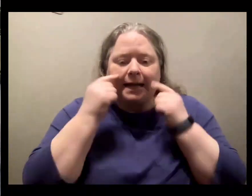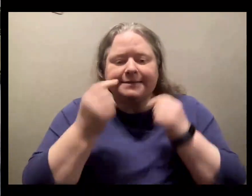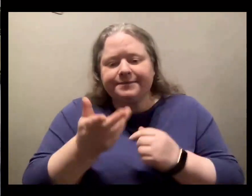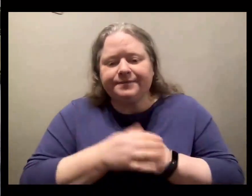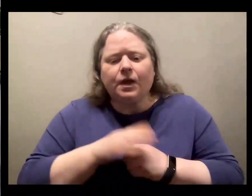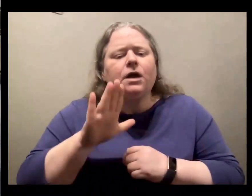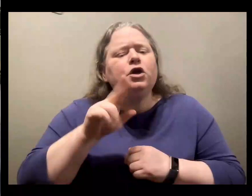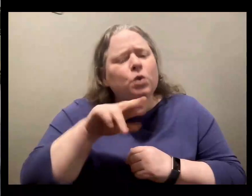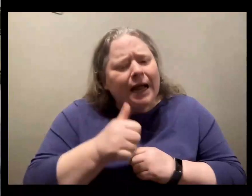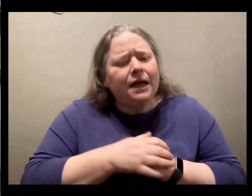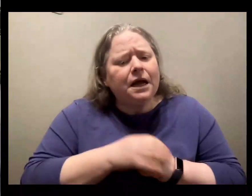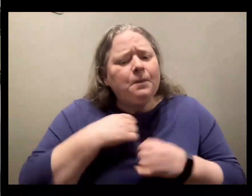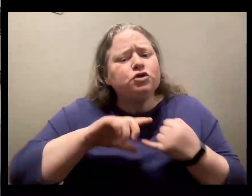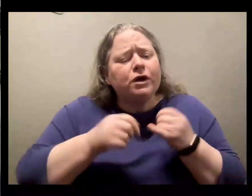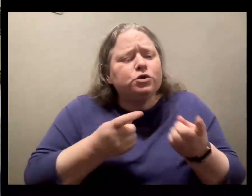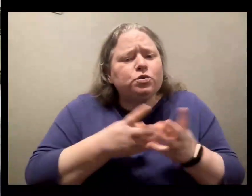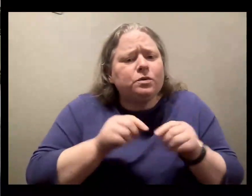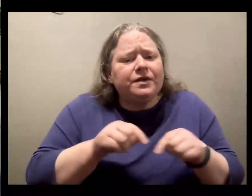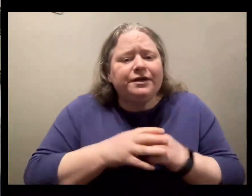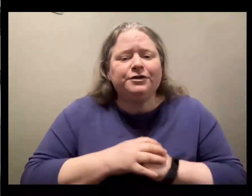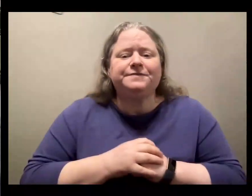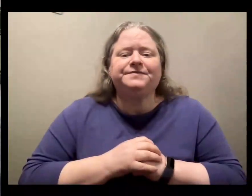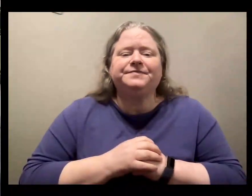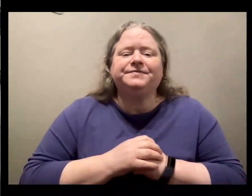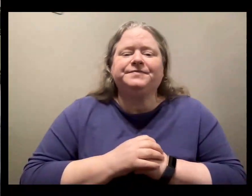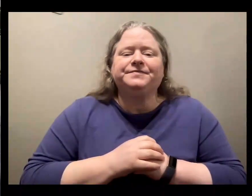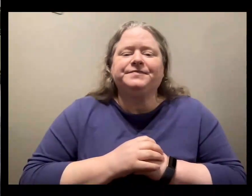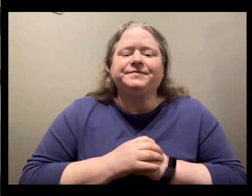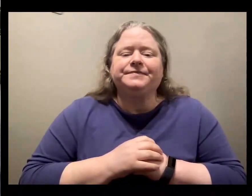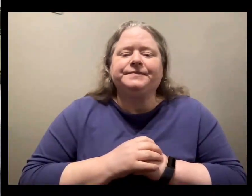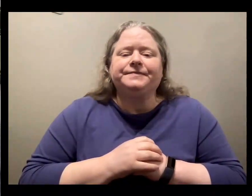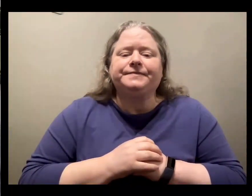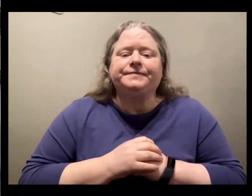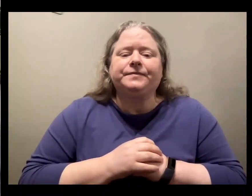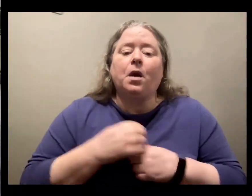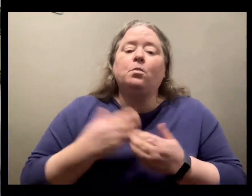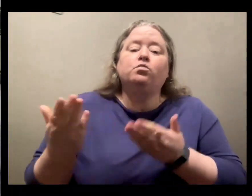Here's the cat.... ...Luna, I’m trying to do something here! ...